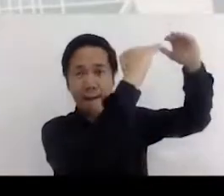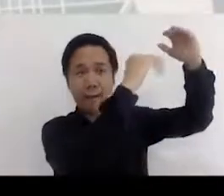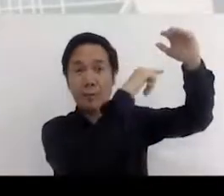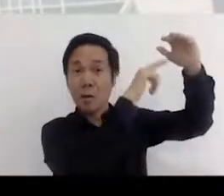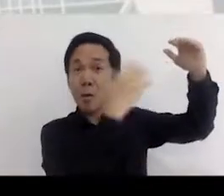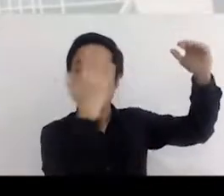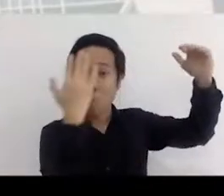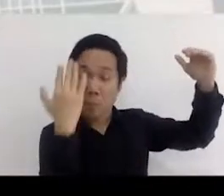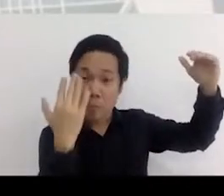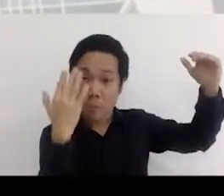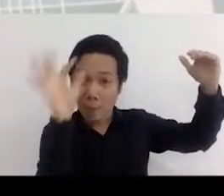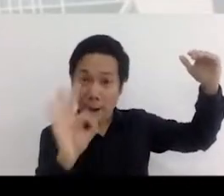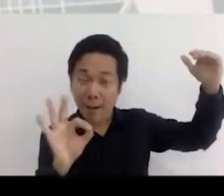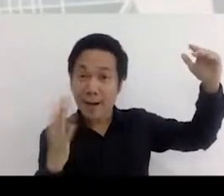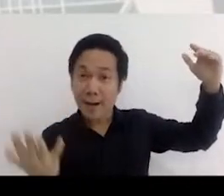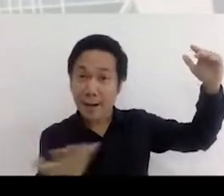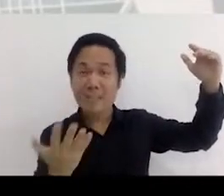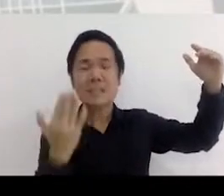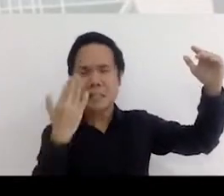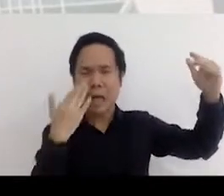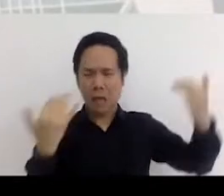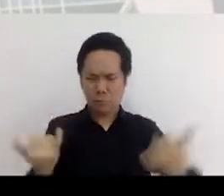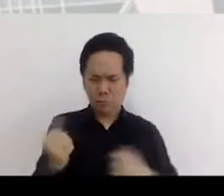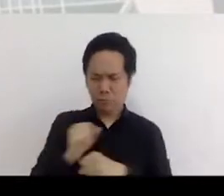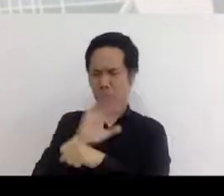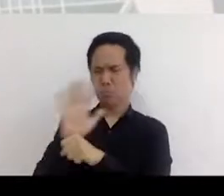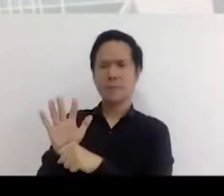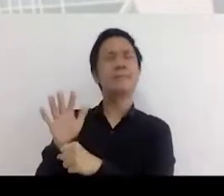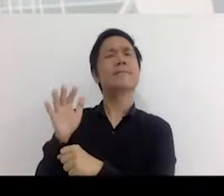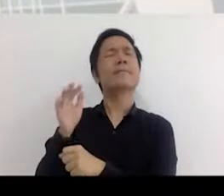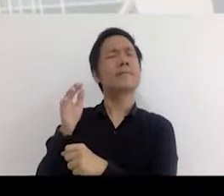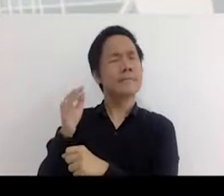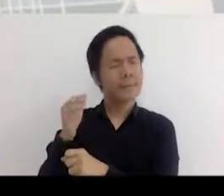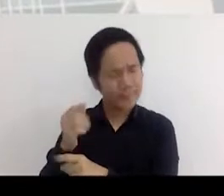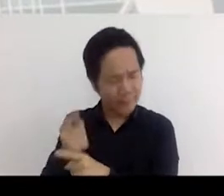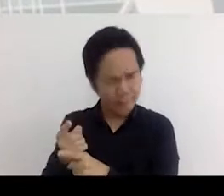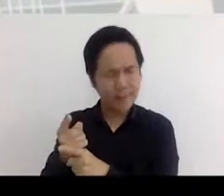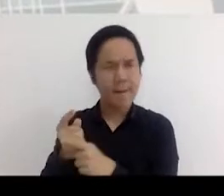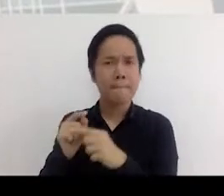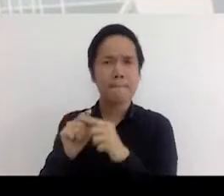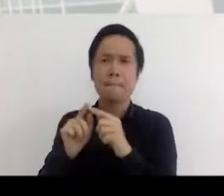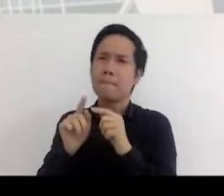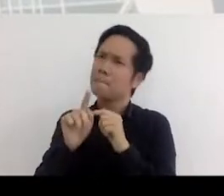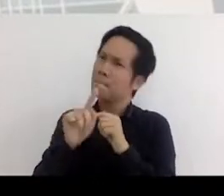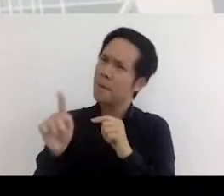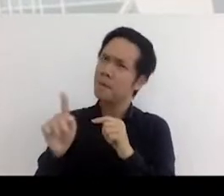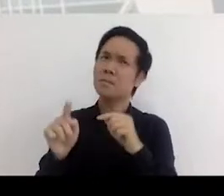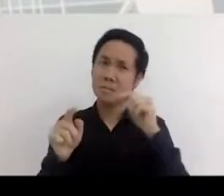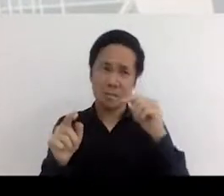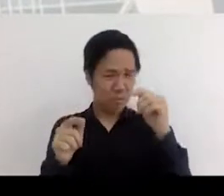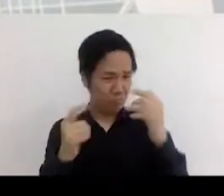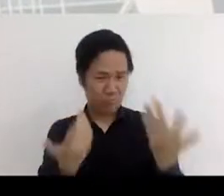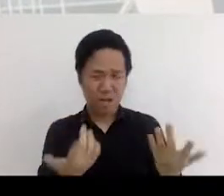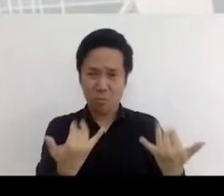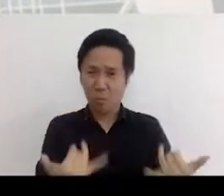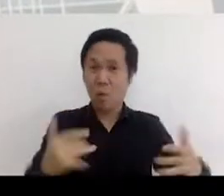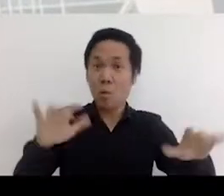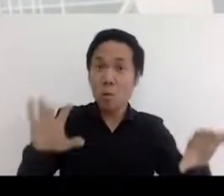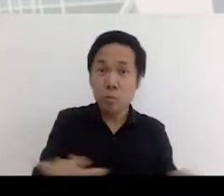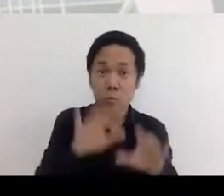even once hopefully we get over this crisis and we are going to be watching very carefully to see